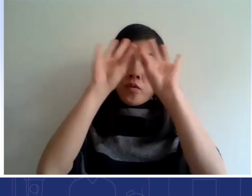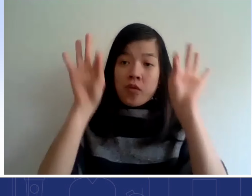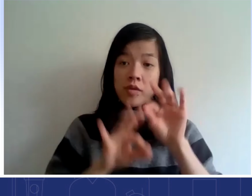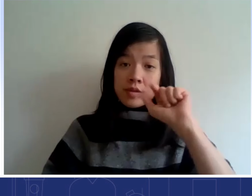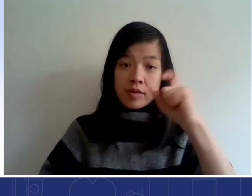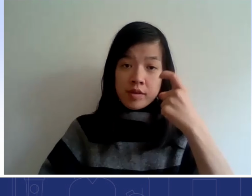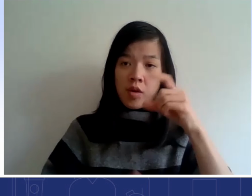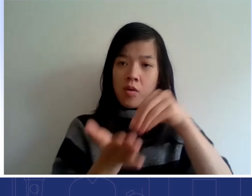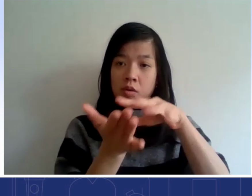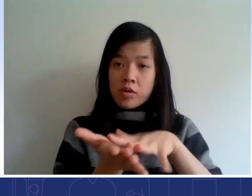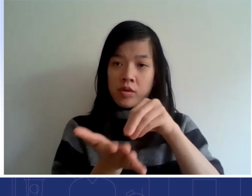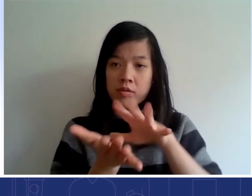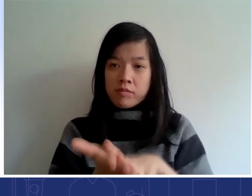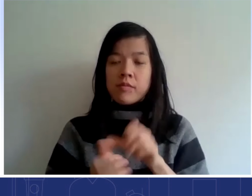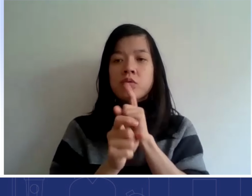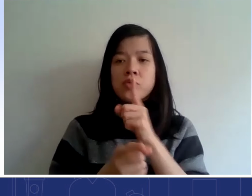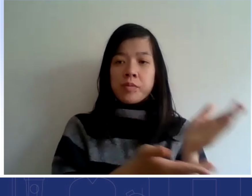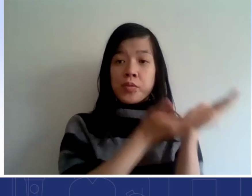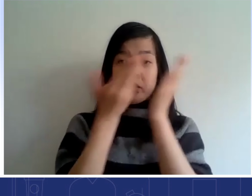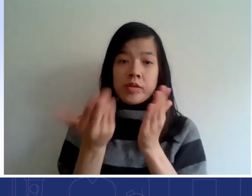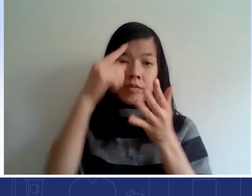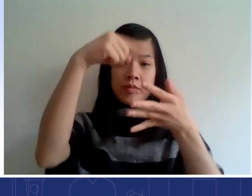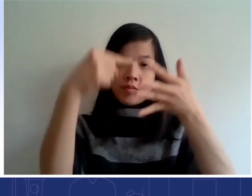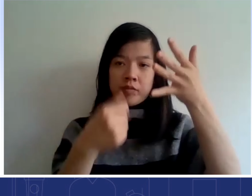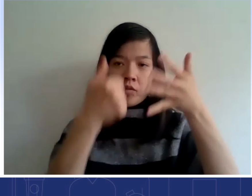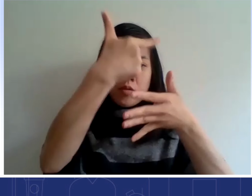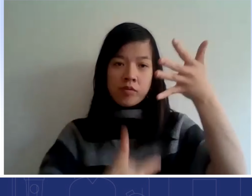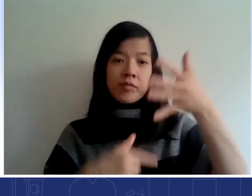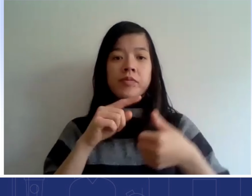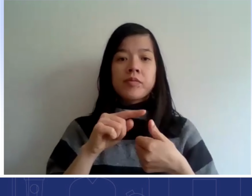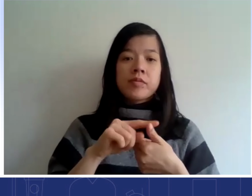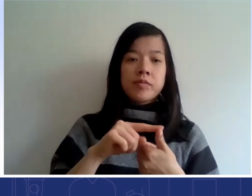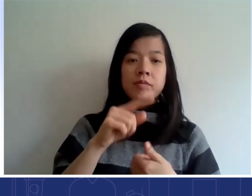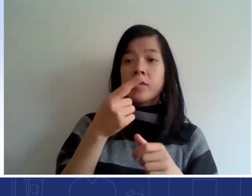Now, let's talk tax forms and documents that you will need to bring with you.